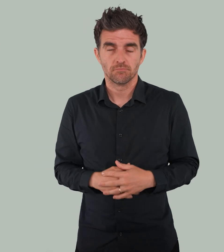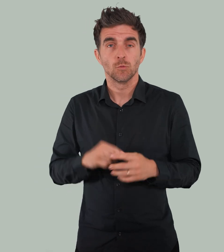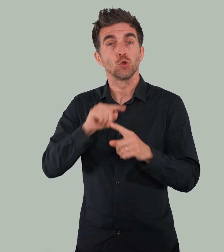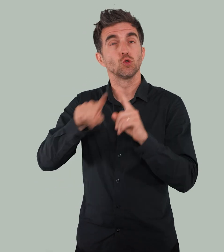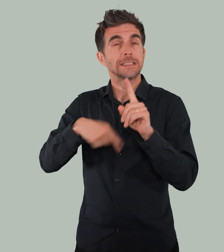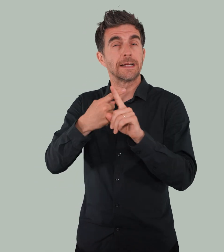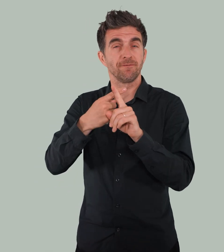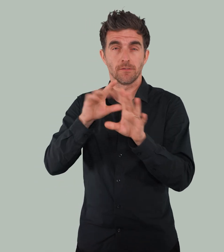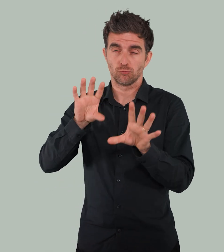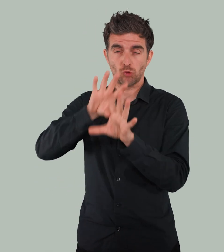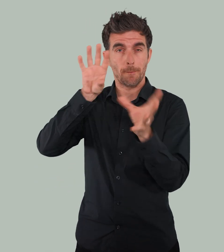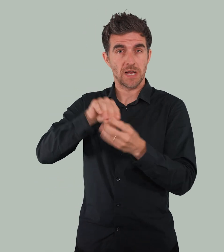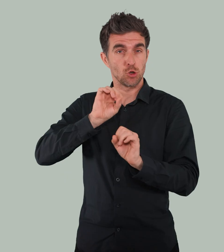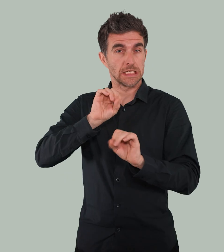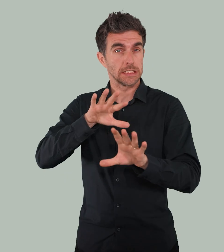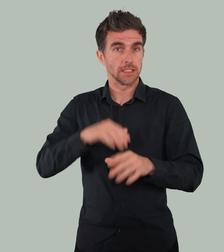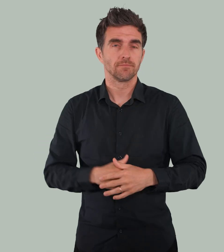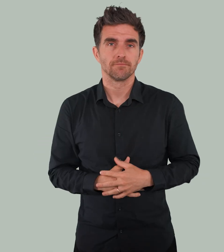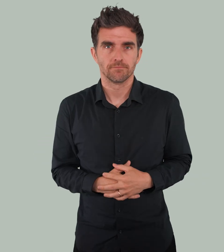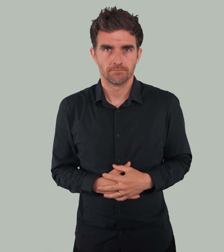2. Executive Summary